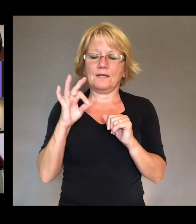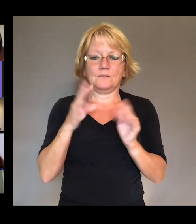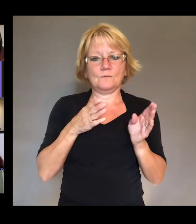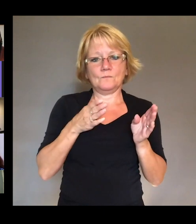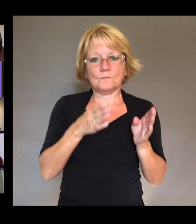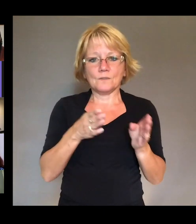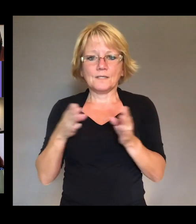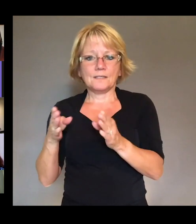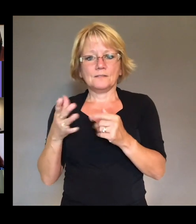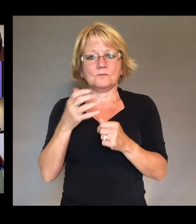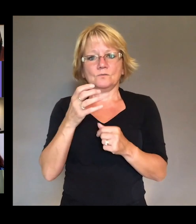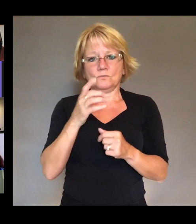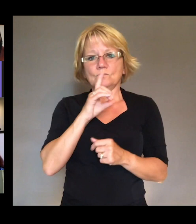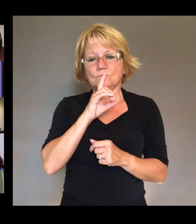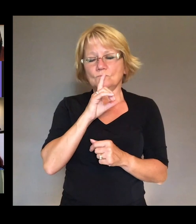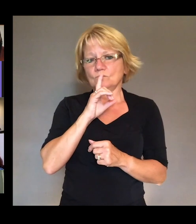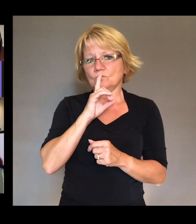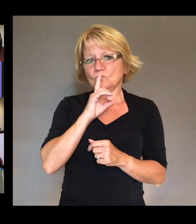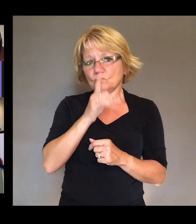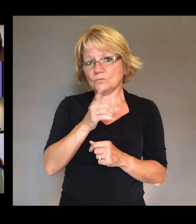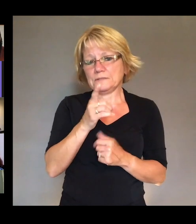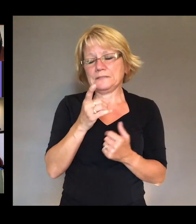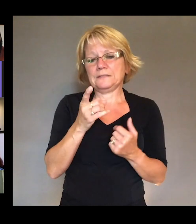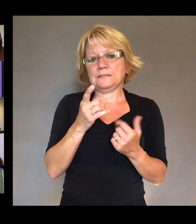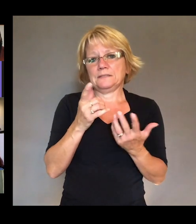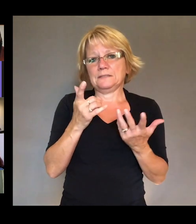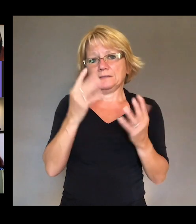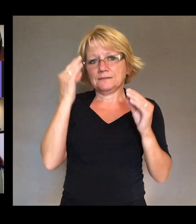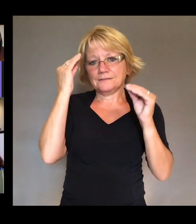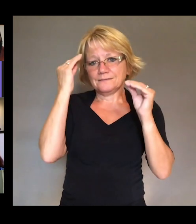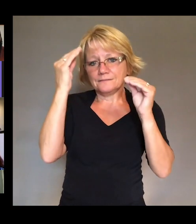find ways to truly, you know,